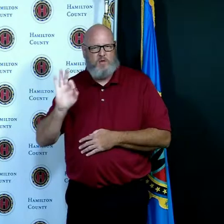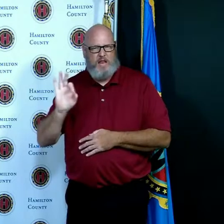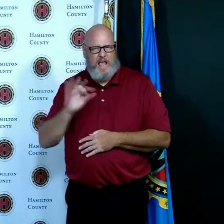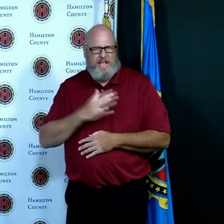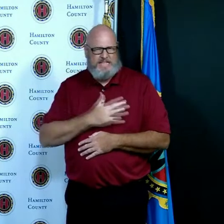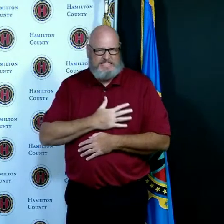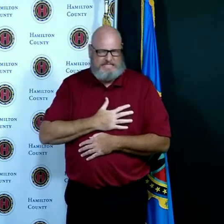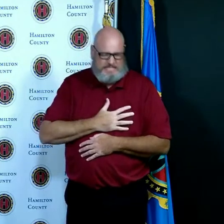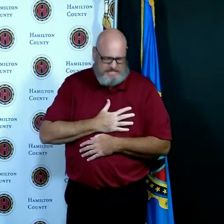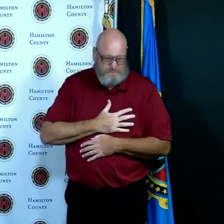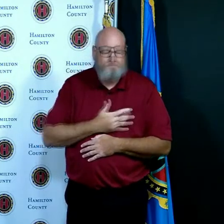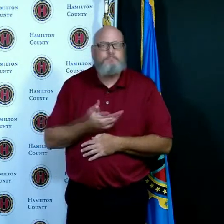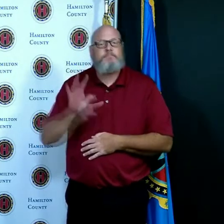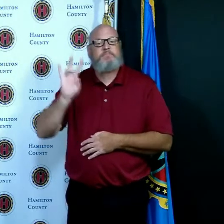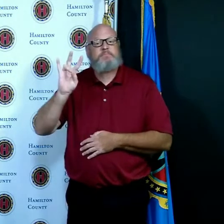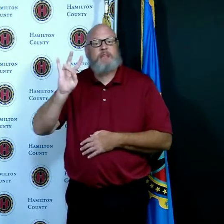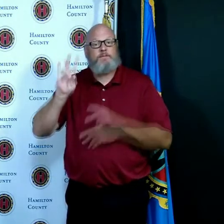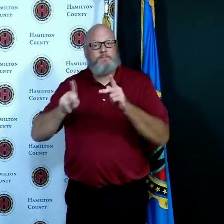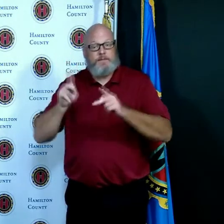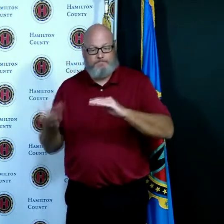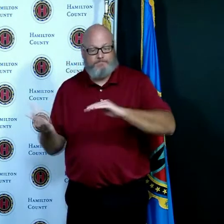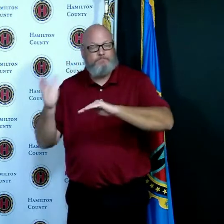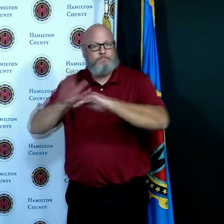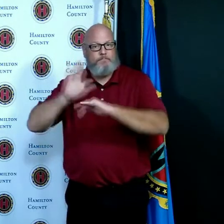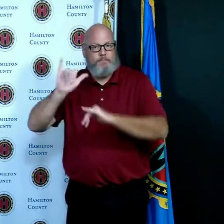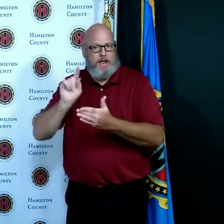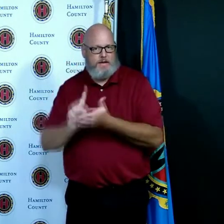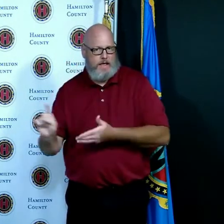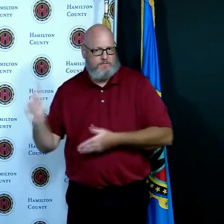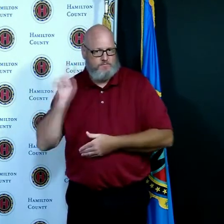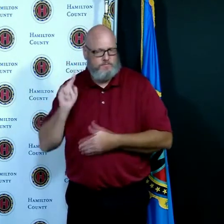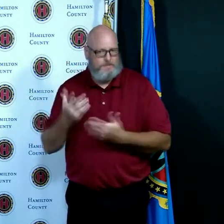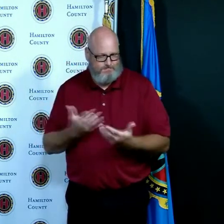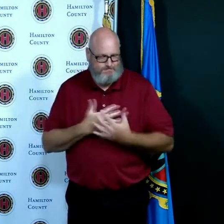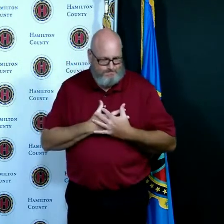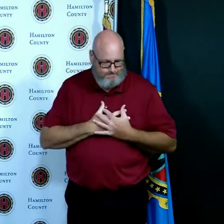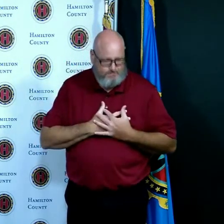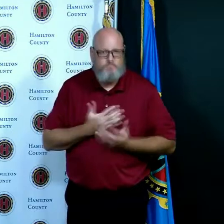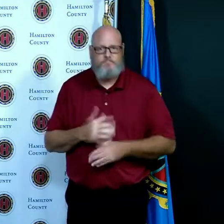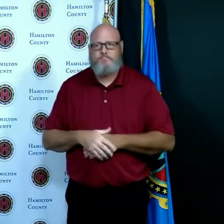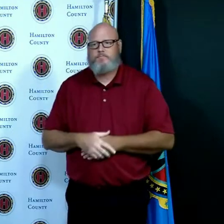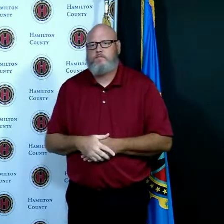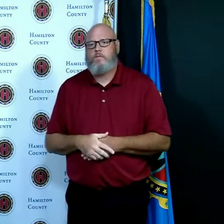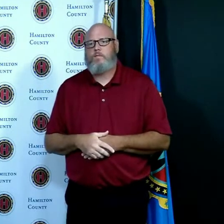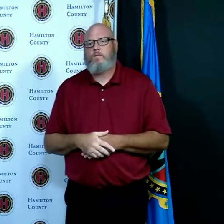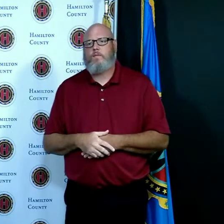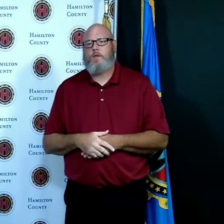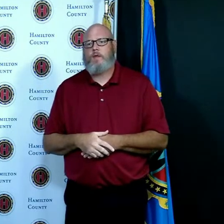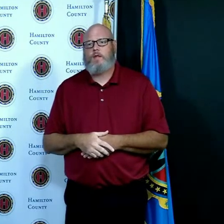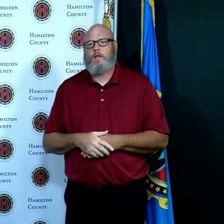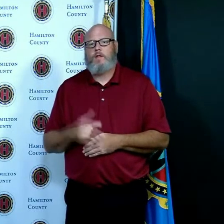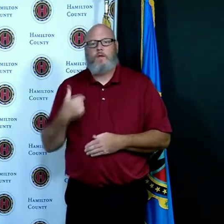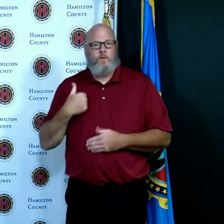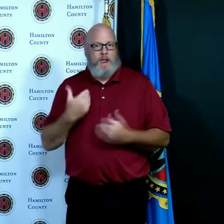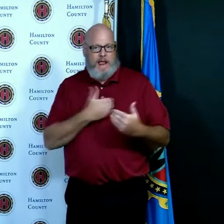Greg Kesterman is here this morning thank you for coming back Greg we missed you last week he is going to run through the numbers and the trends